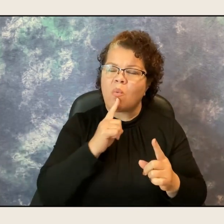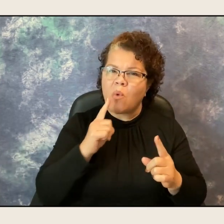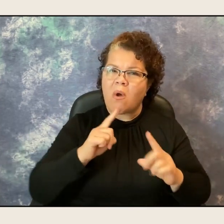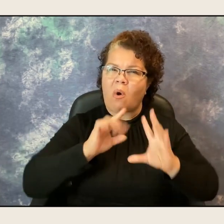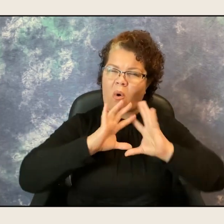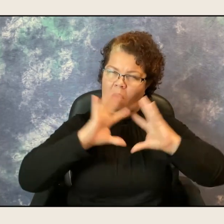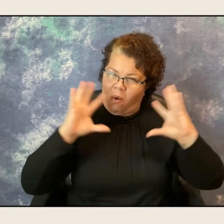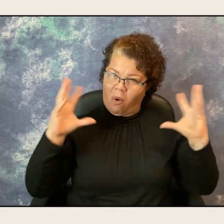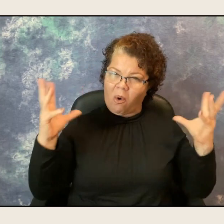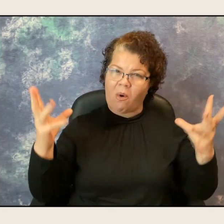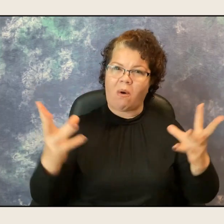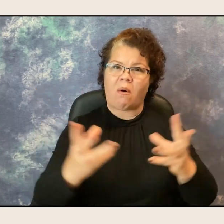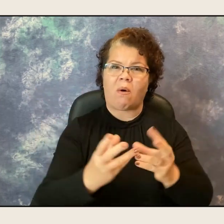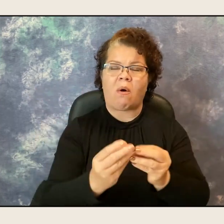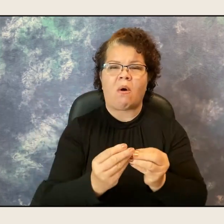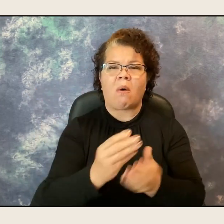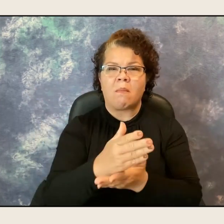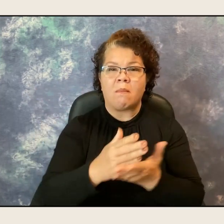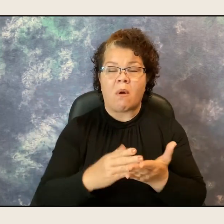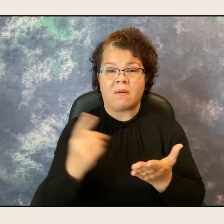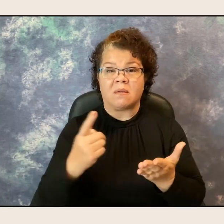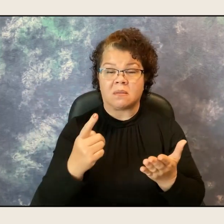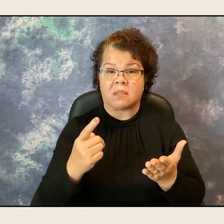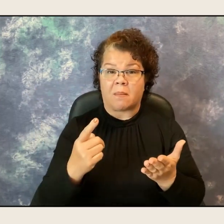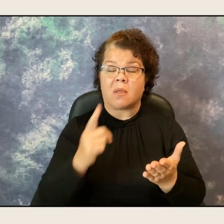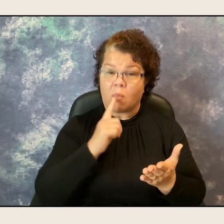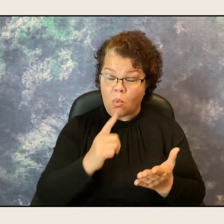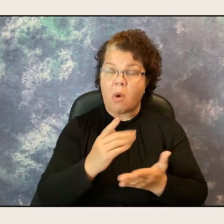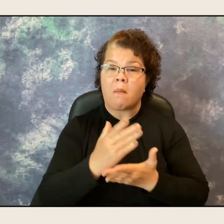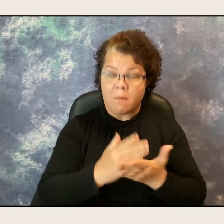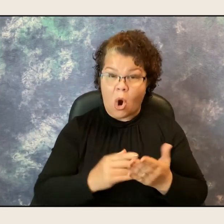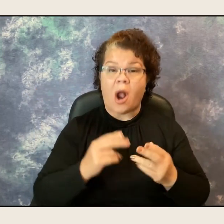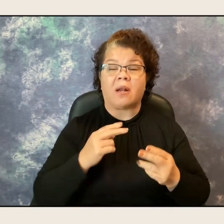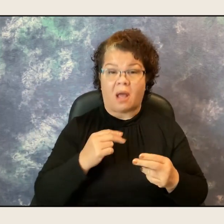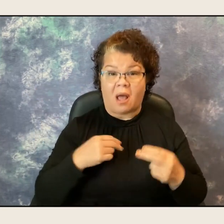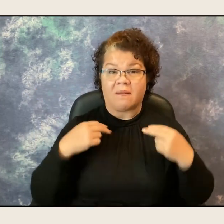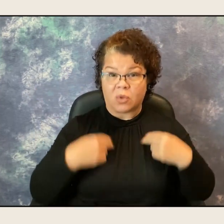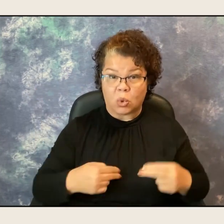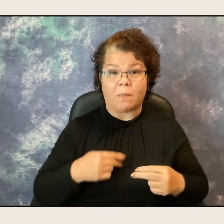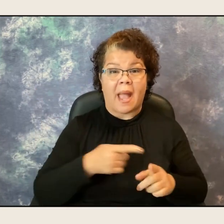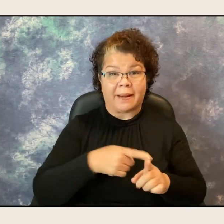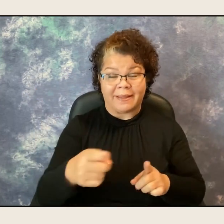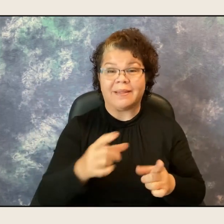to be part of humanity and the investigations, and research with scientists to propel scientists,